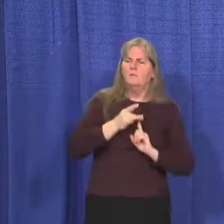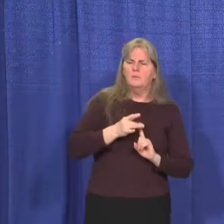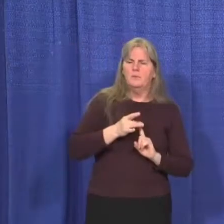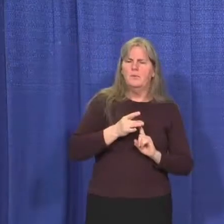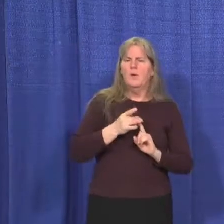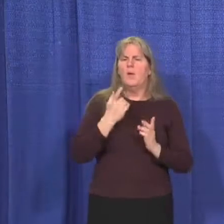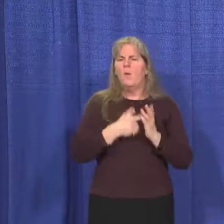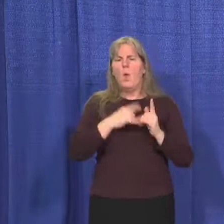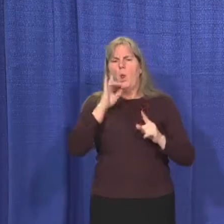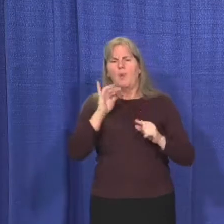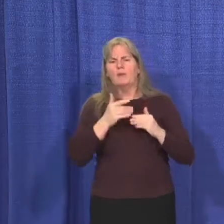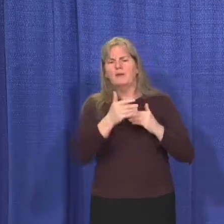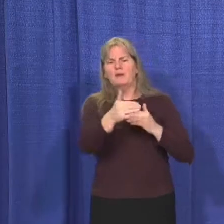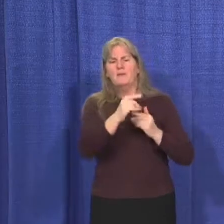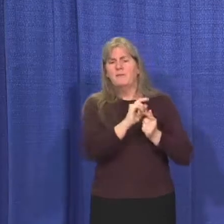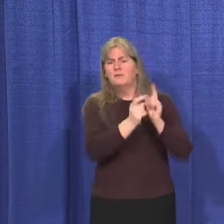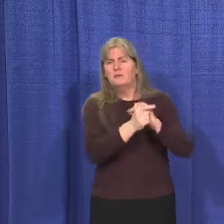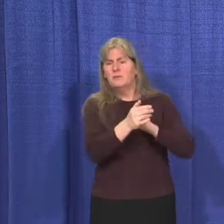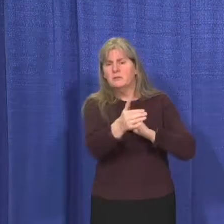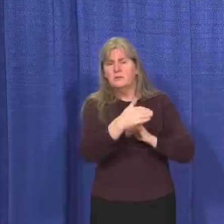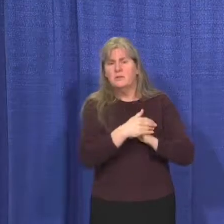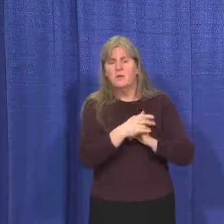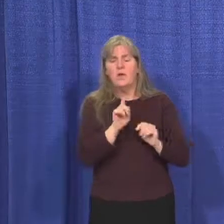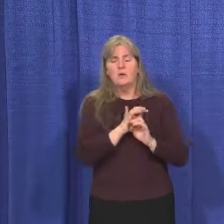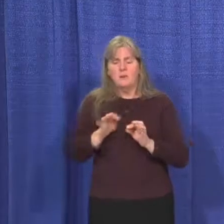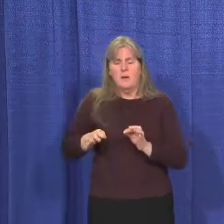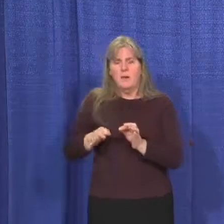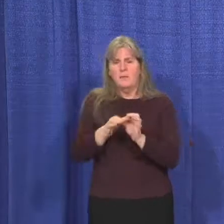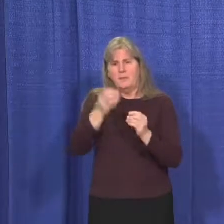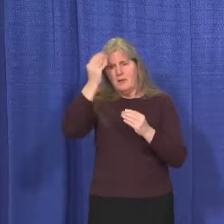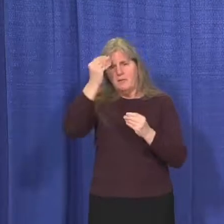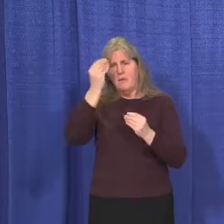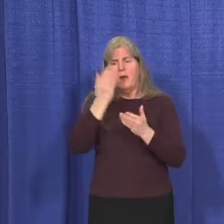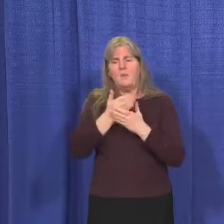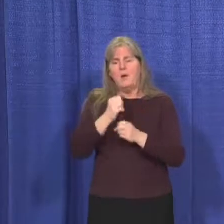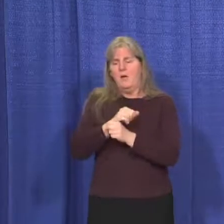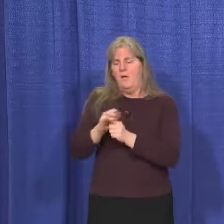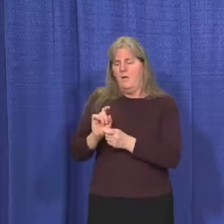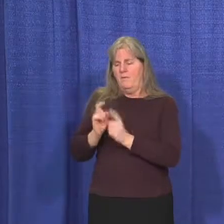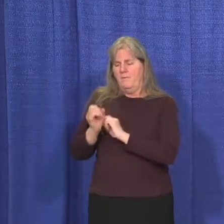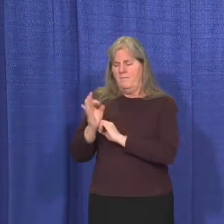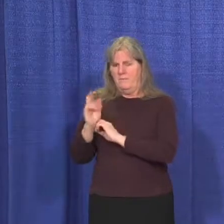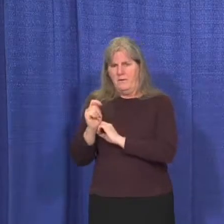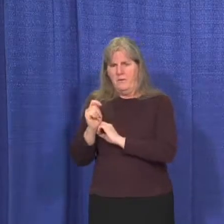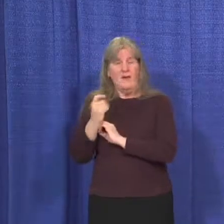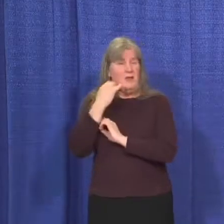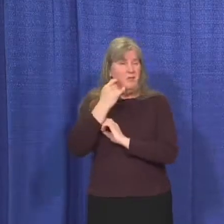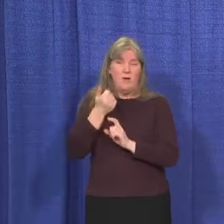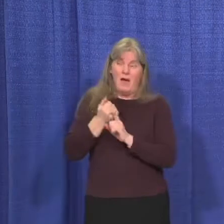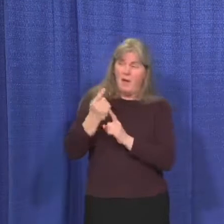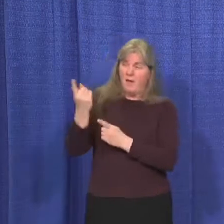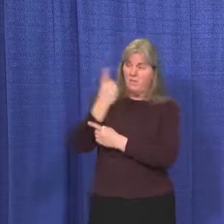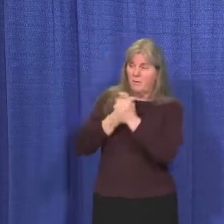and what self isolation might look like in the future along with any updated info on vaccines and variants. If you have questions you would